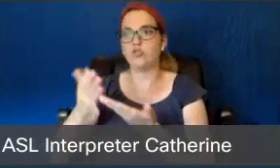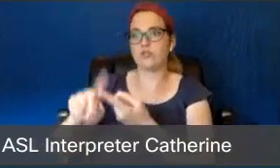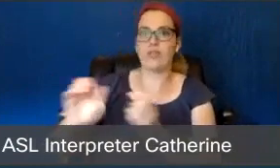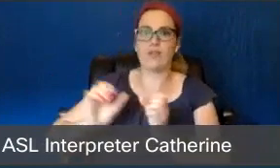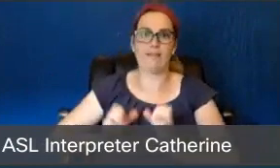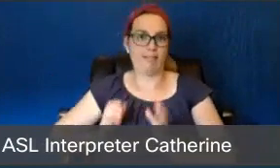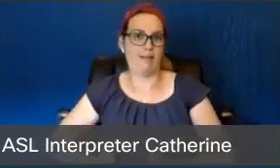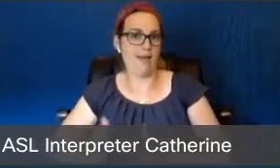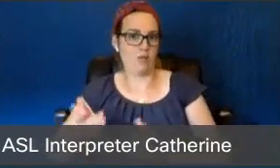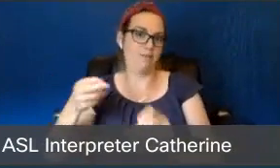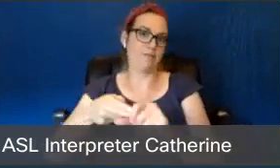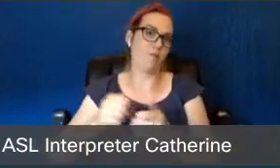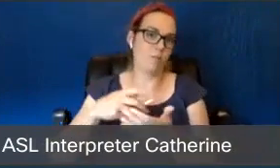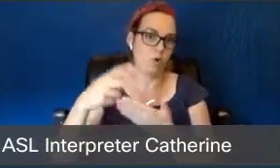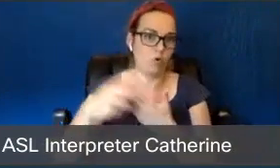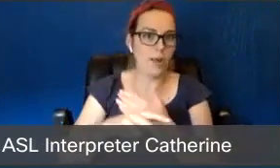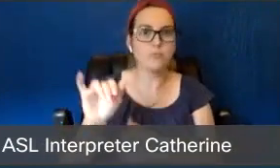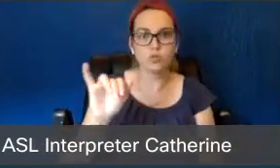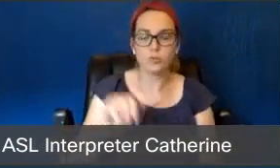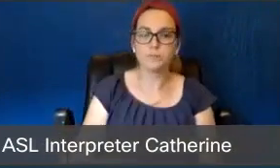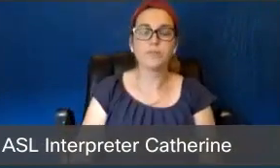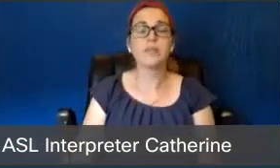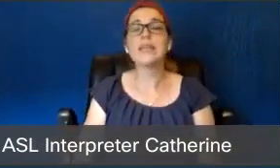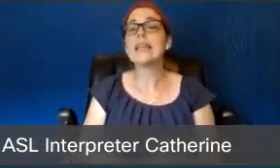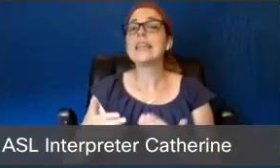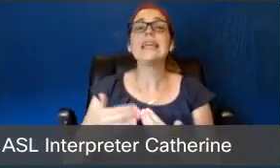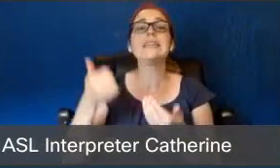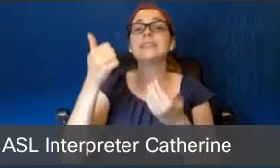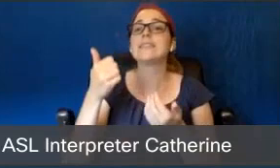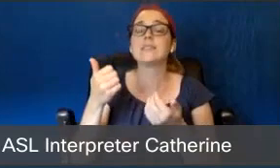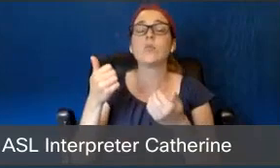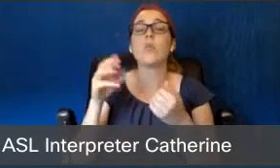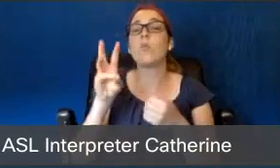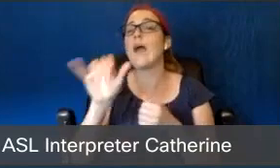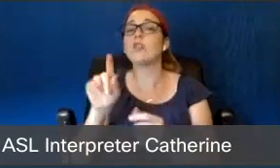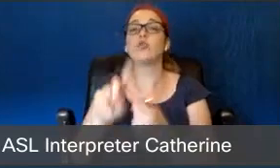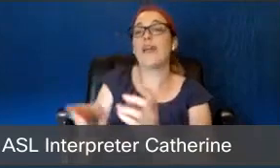The easy thing about it is cutting down on recidivism. Obviously the defense bar wants their client to come out